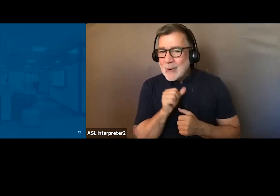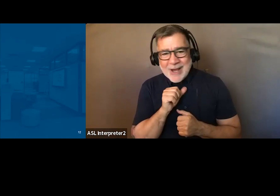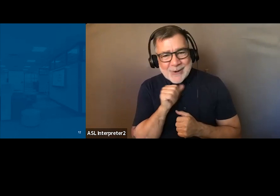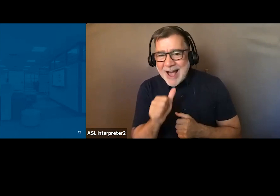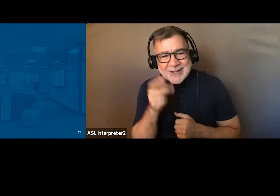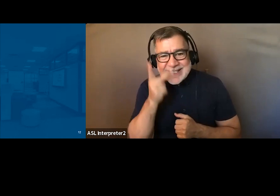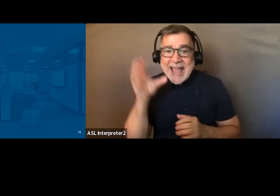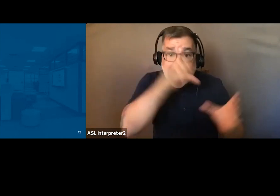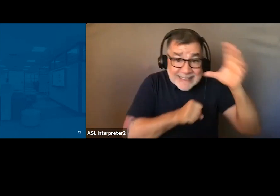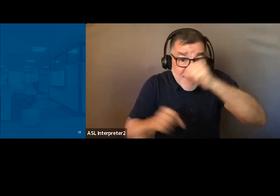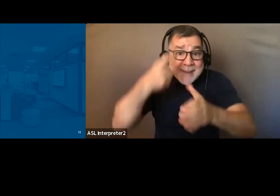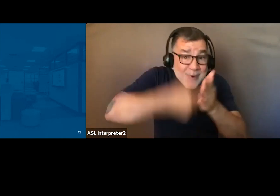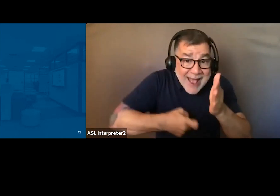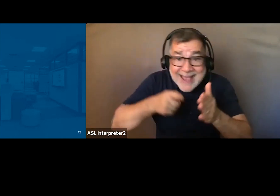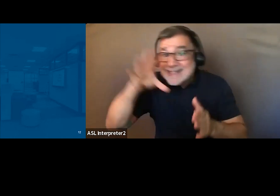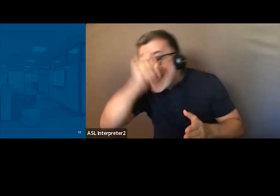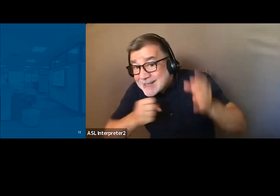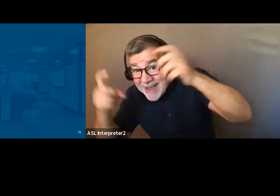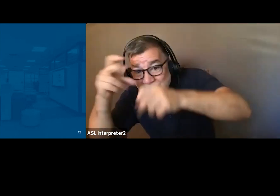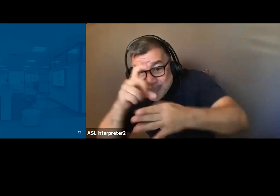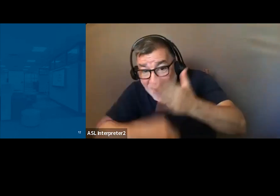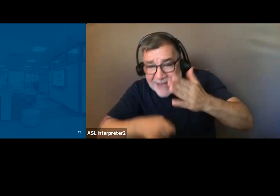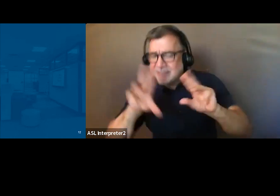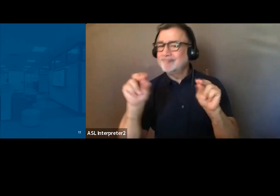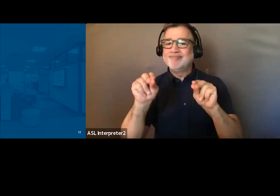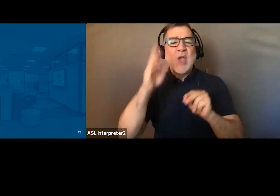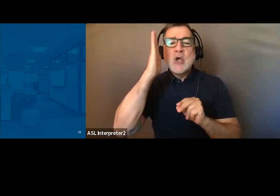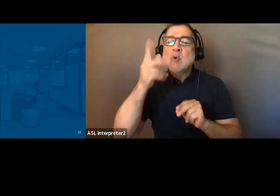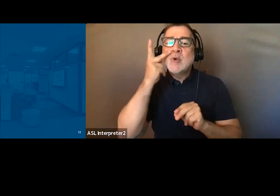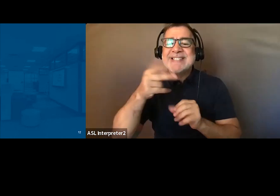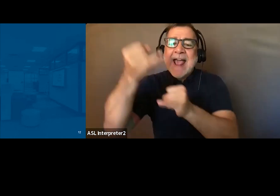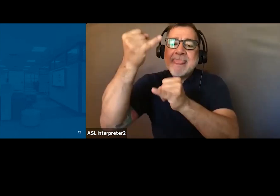It's going to be the final amount from the lease or the construction contract.